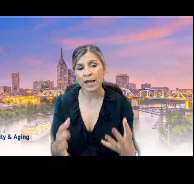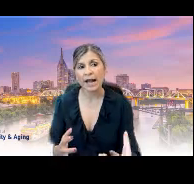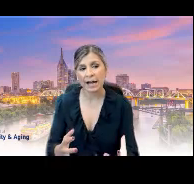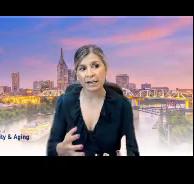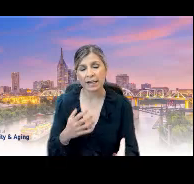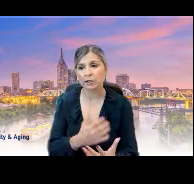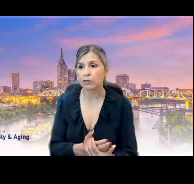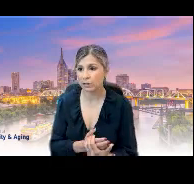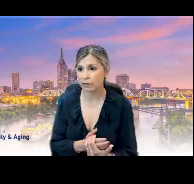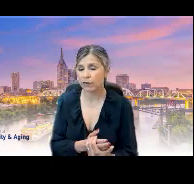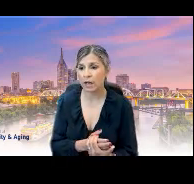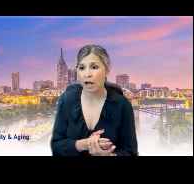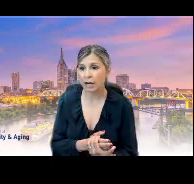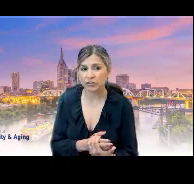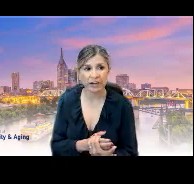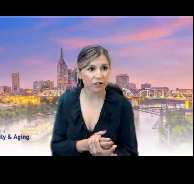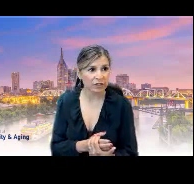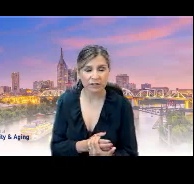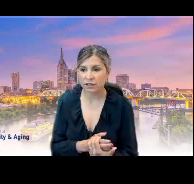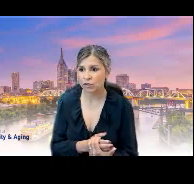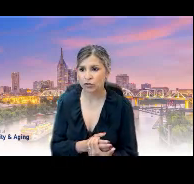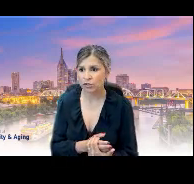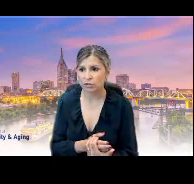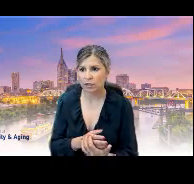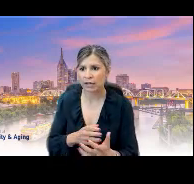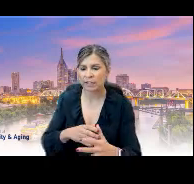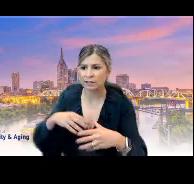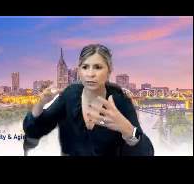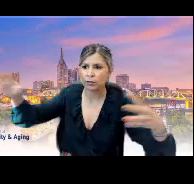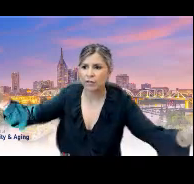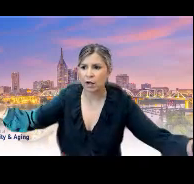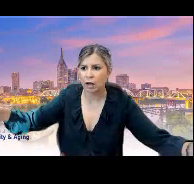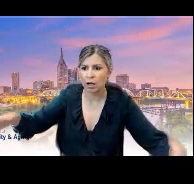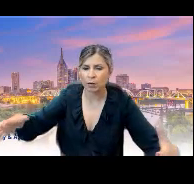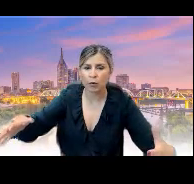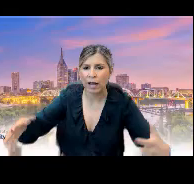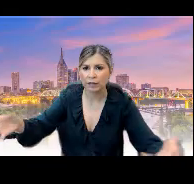We had inclusive higher education institutes around the state,